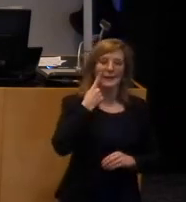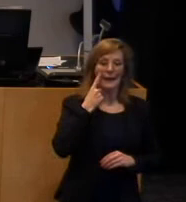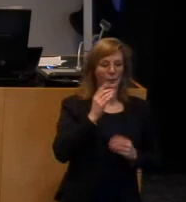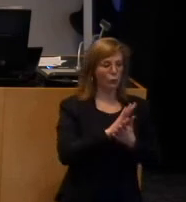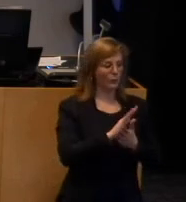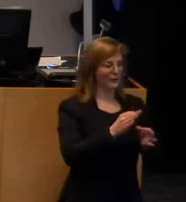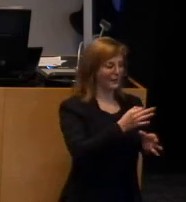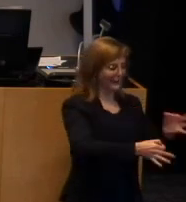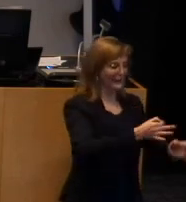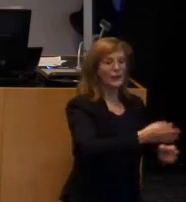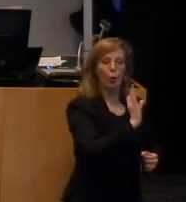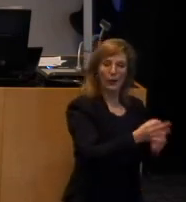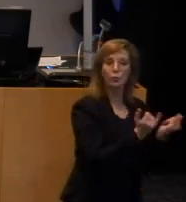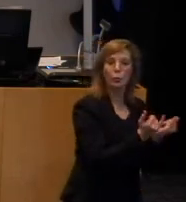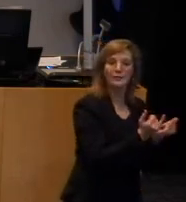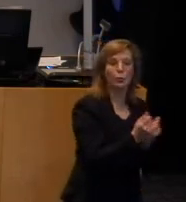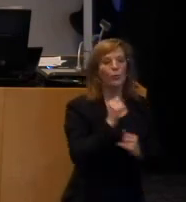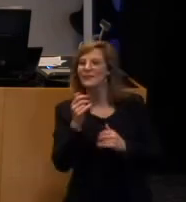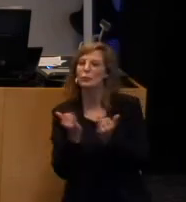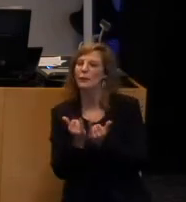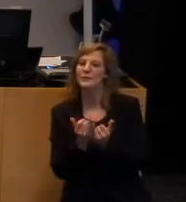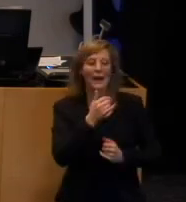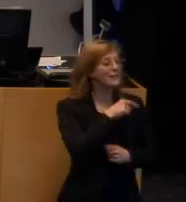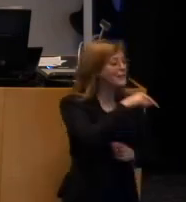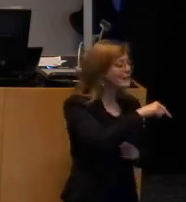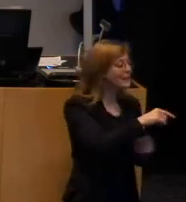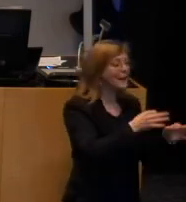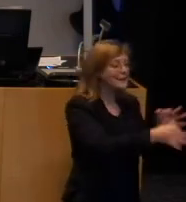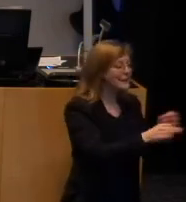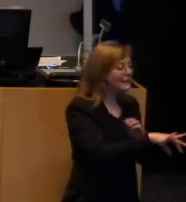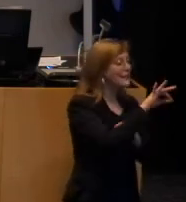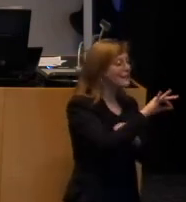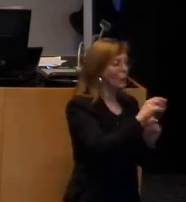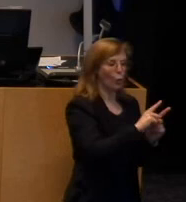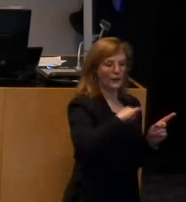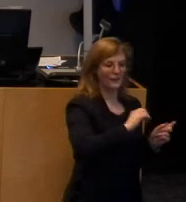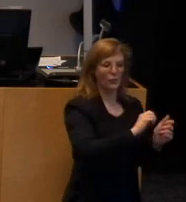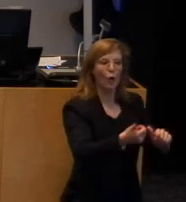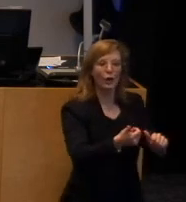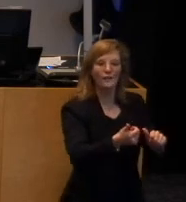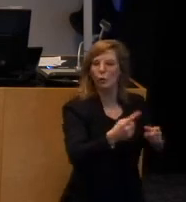A choice for one strategy will lead to a next strategic consideration or decision.